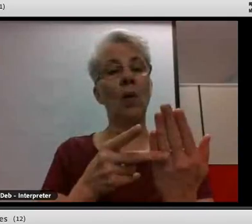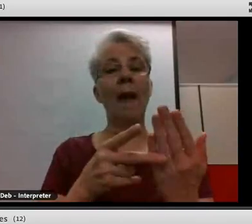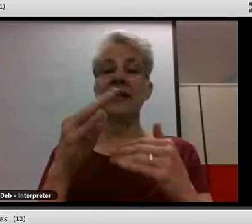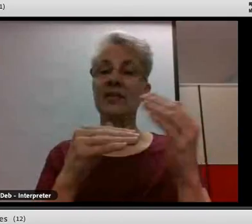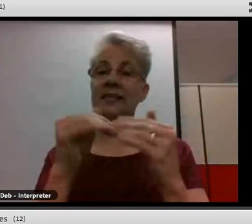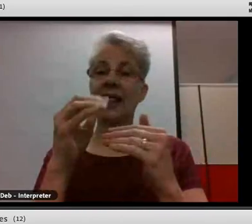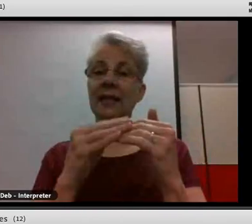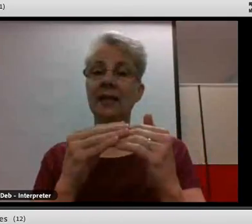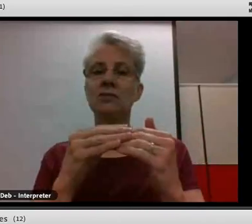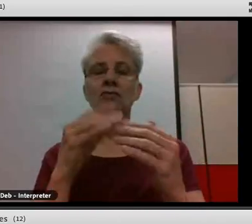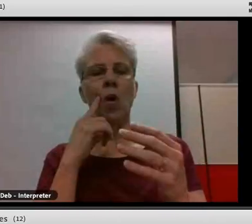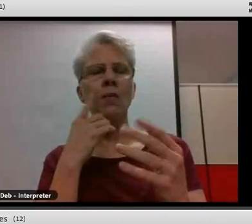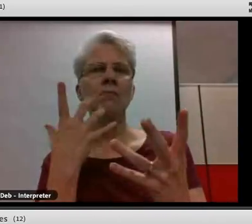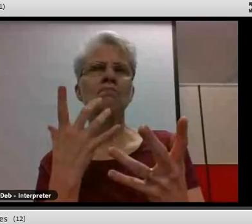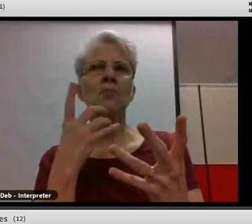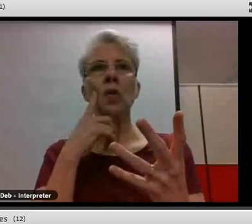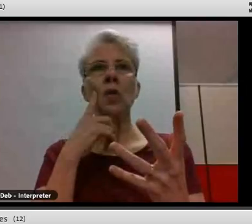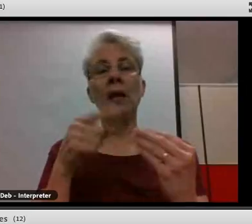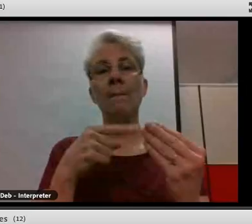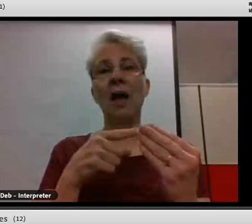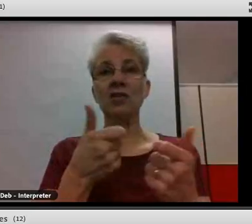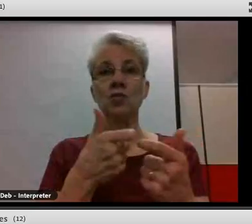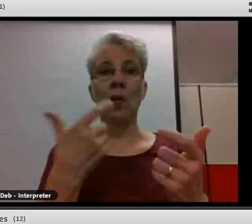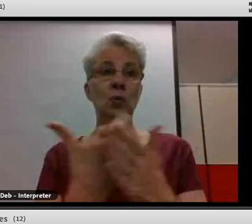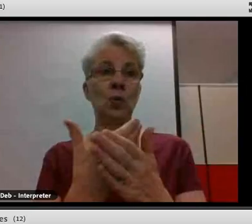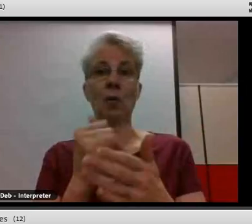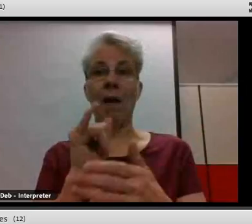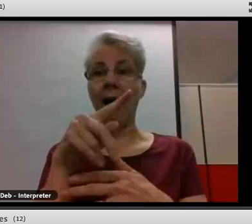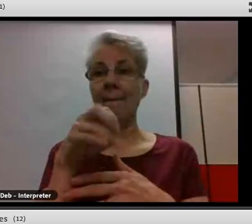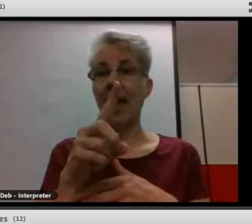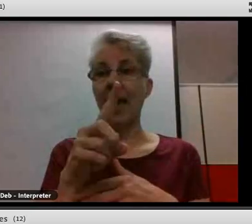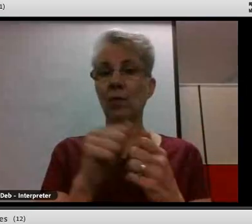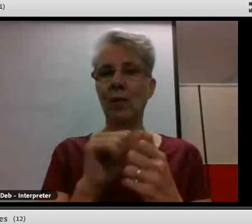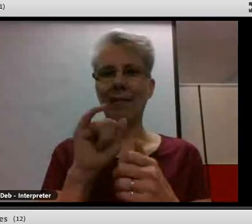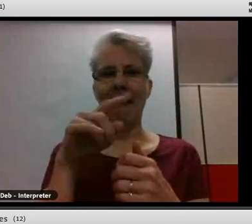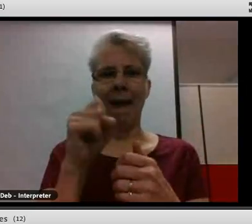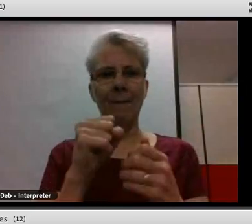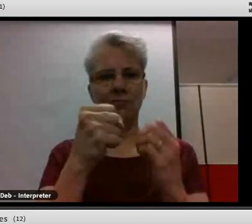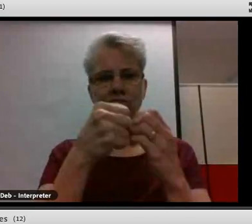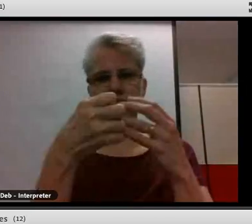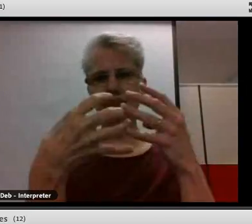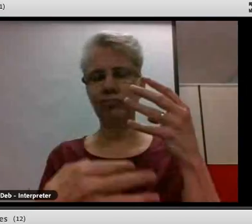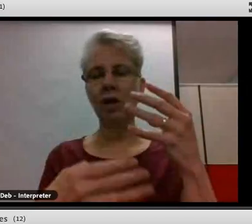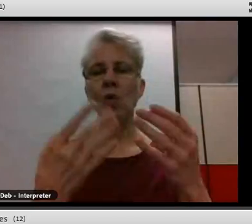and we'll get a little bit more into this later, we'll talk a little bit more about the law.